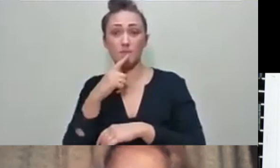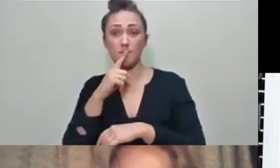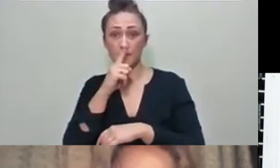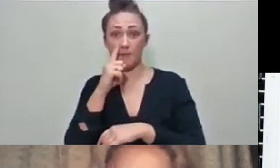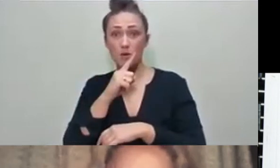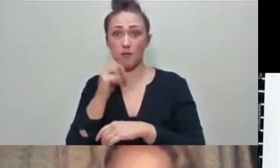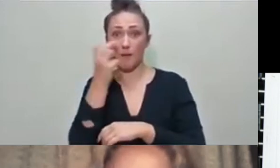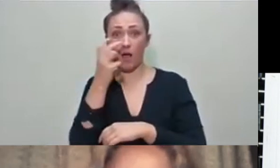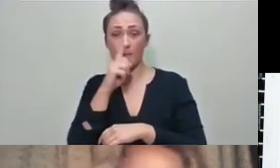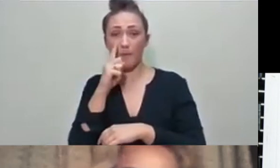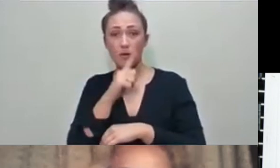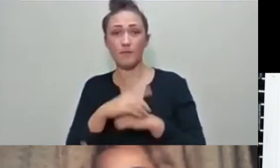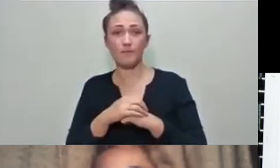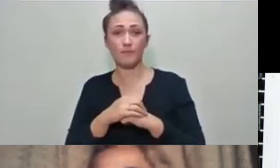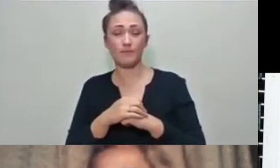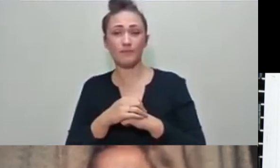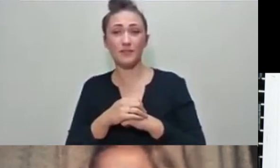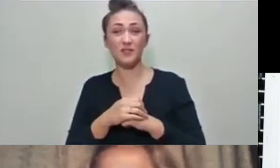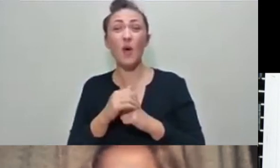and if you fight, you will find a way